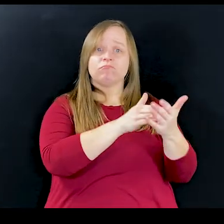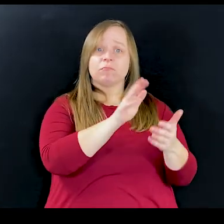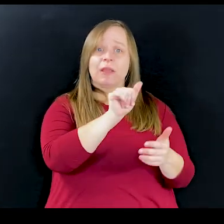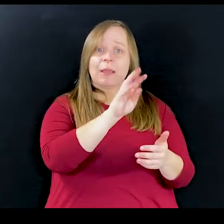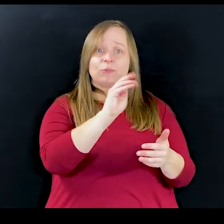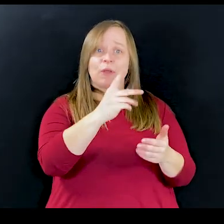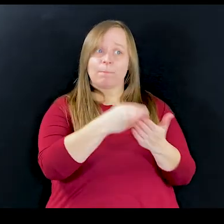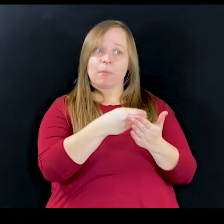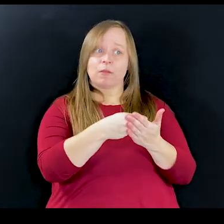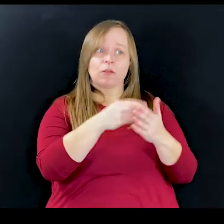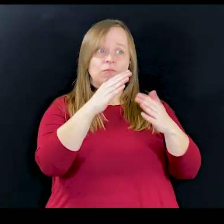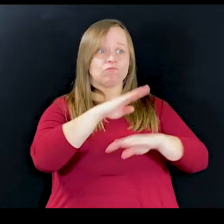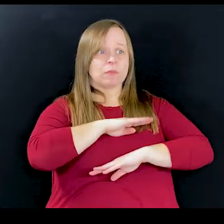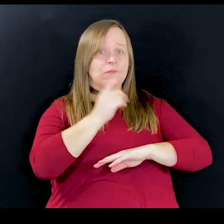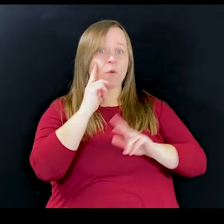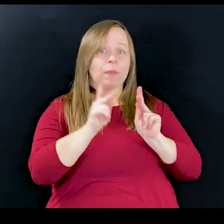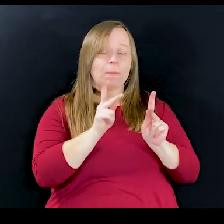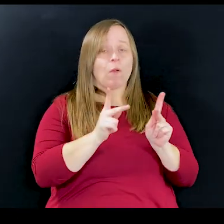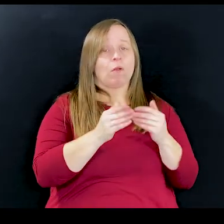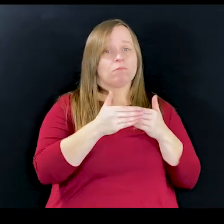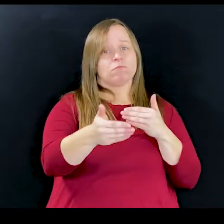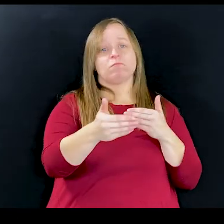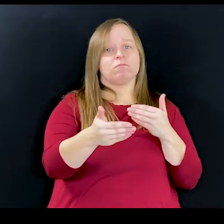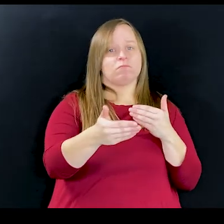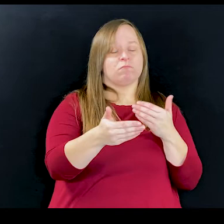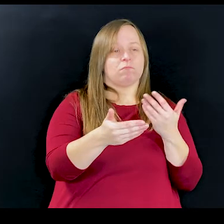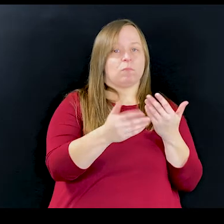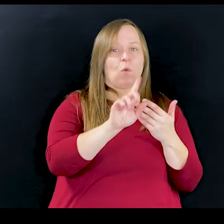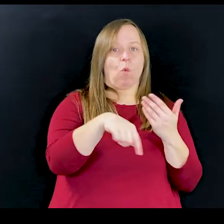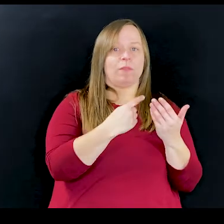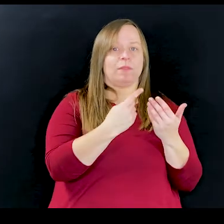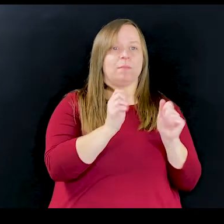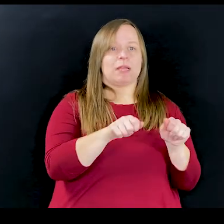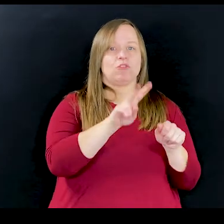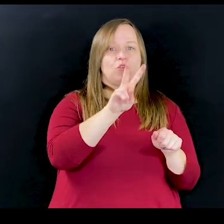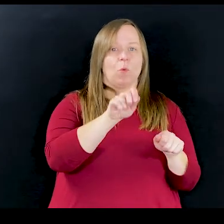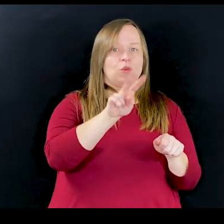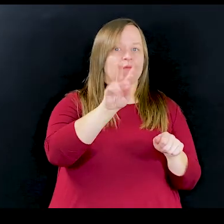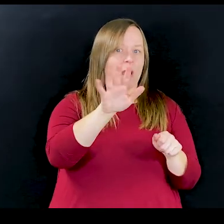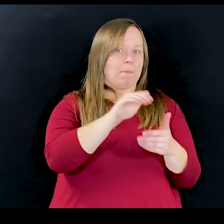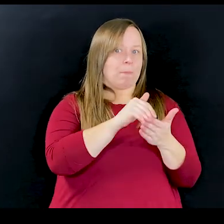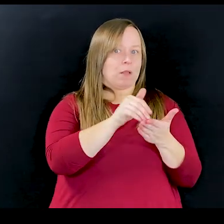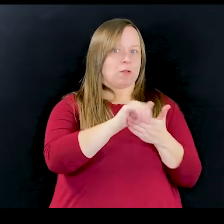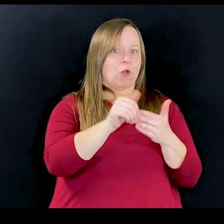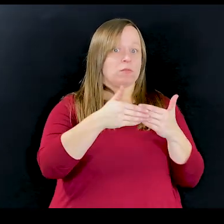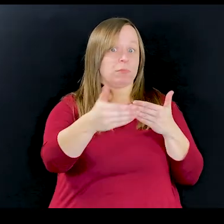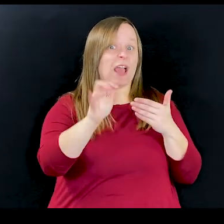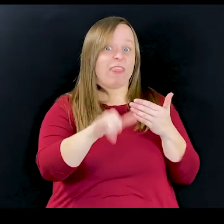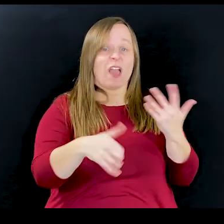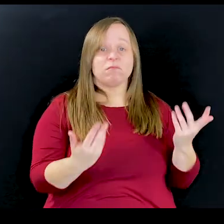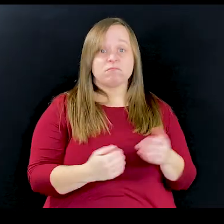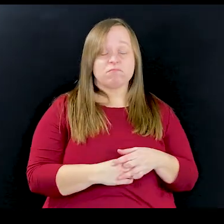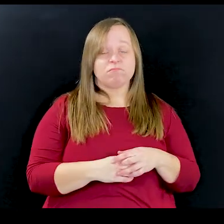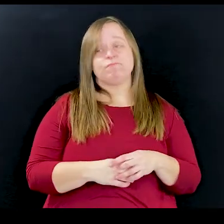additional monetary relief for people beyond just potentially $2.25 million fund.